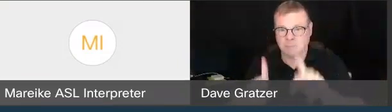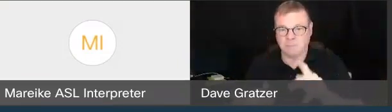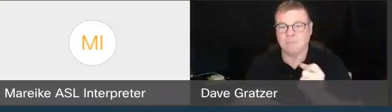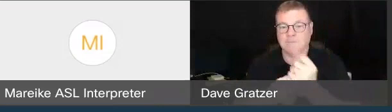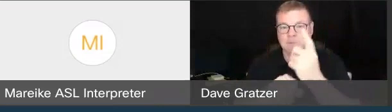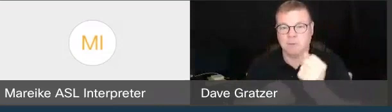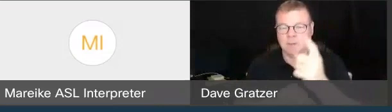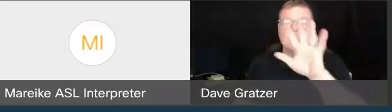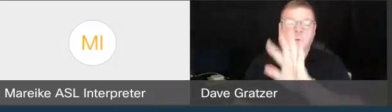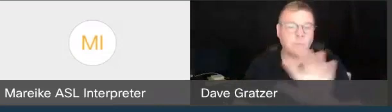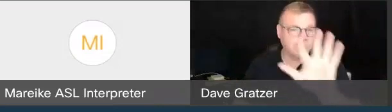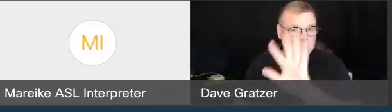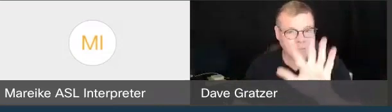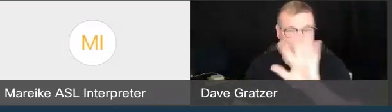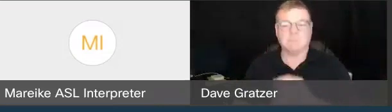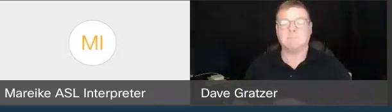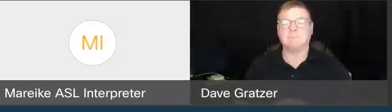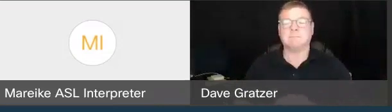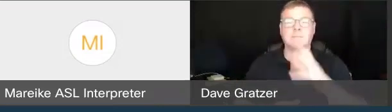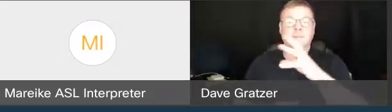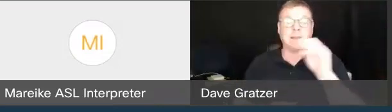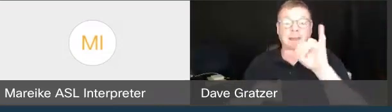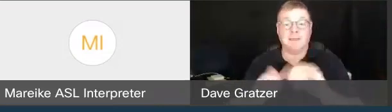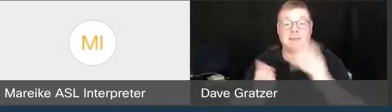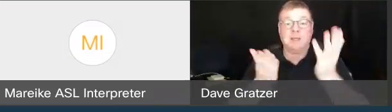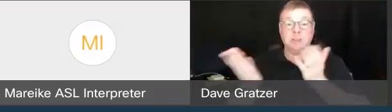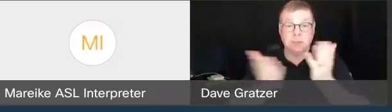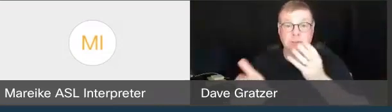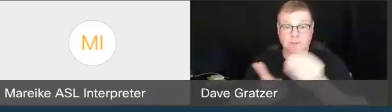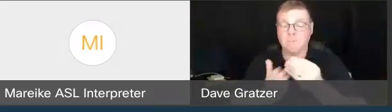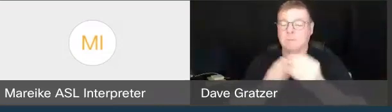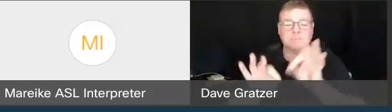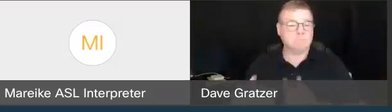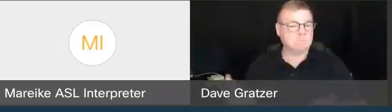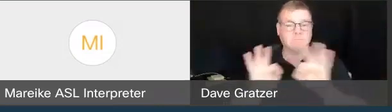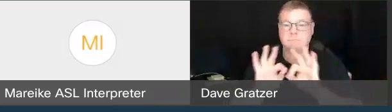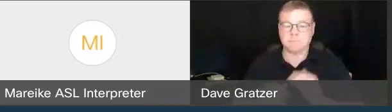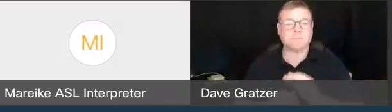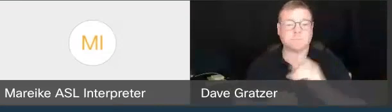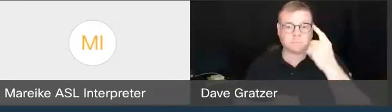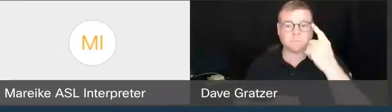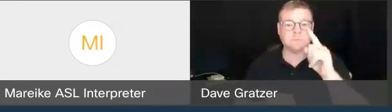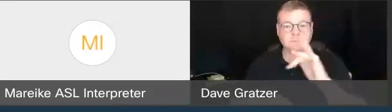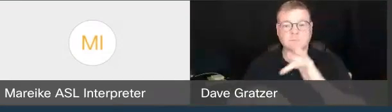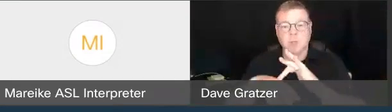approximately and these service dollars are really essential for the early engagement process,